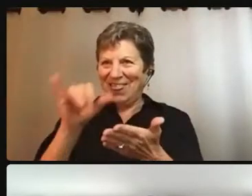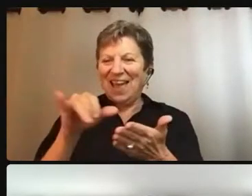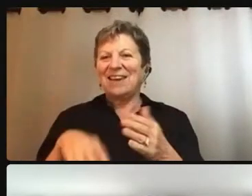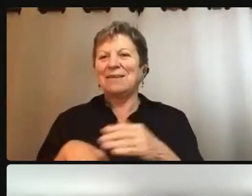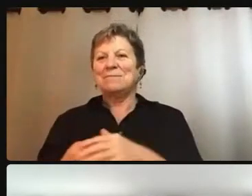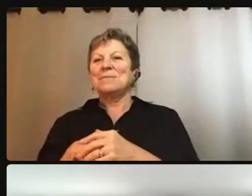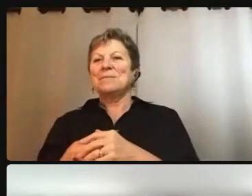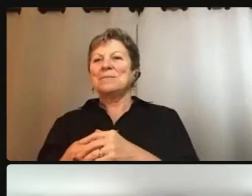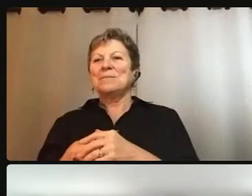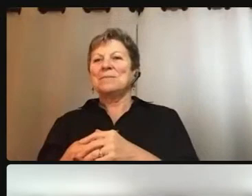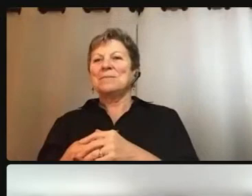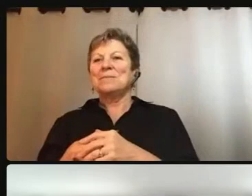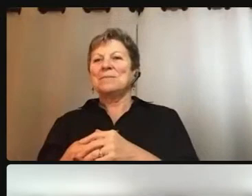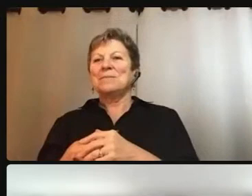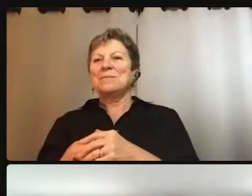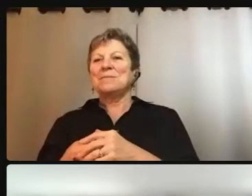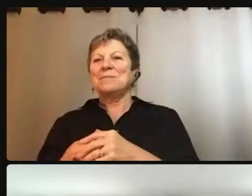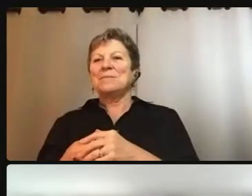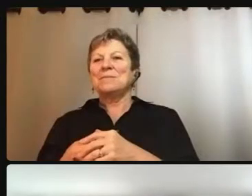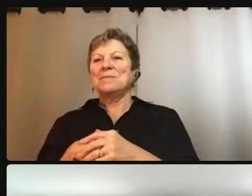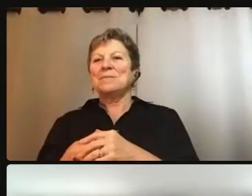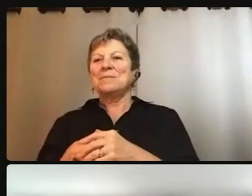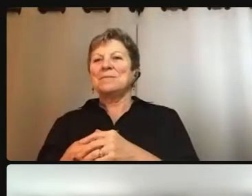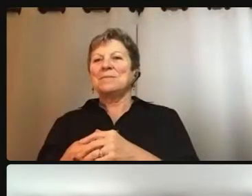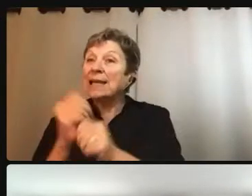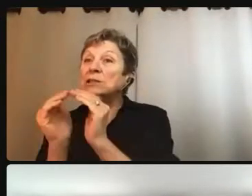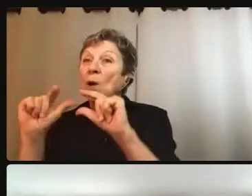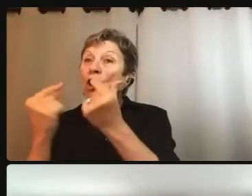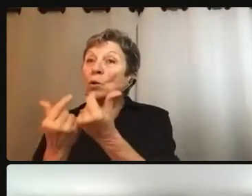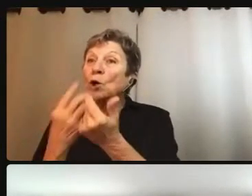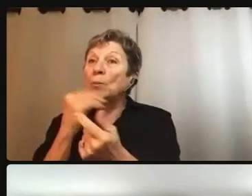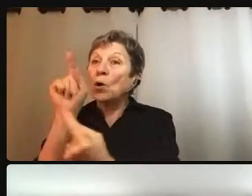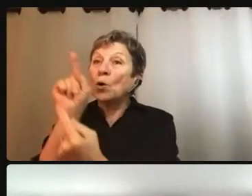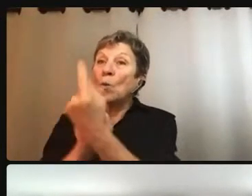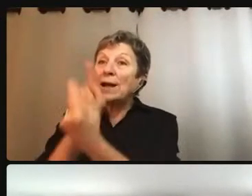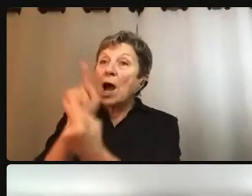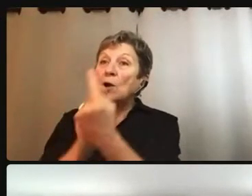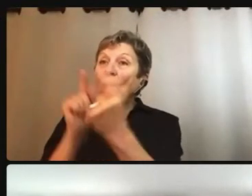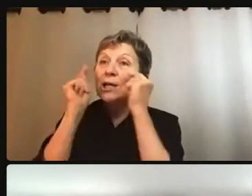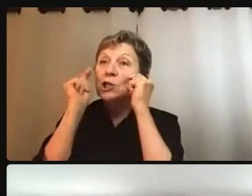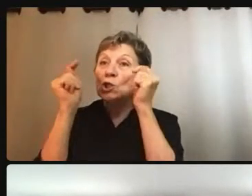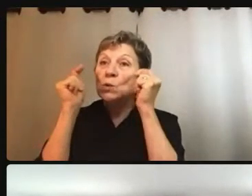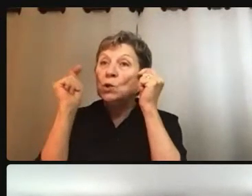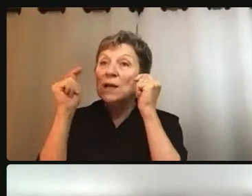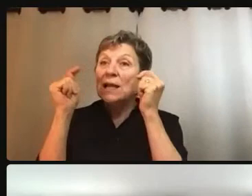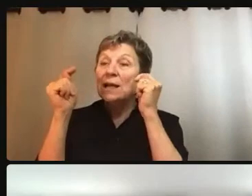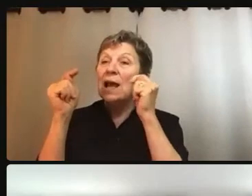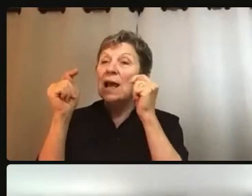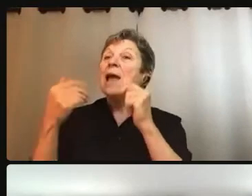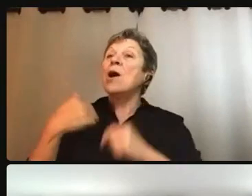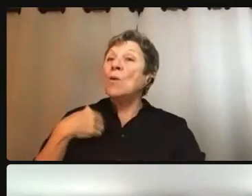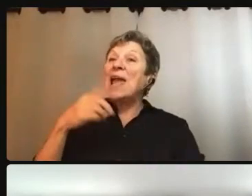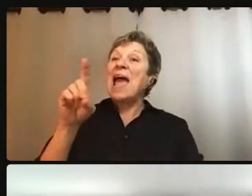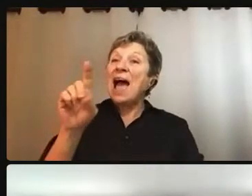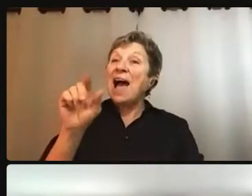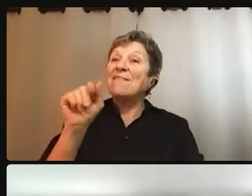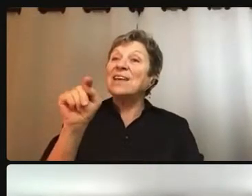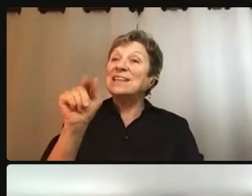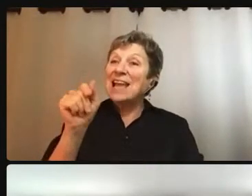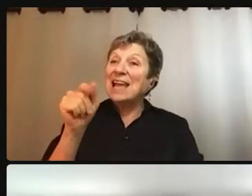AND RETEACH STUDENTS ON THAT. SO WHAT I WOULD FOCUS ON THERE IS GETTING SO MANY LESSONS SOME